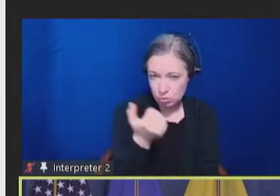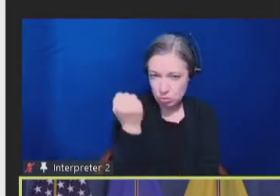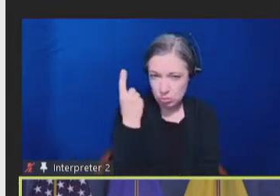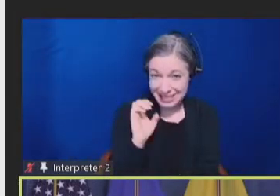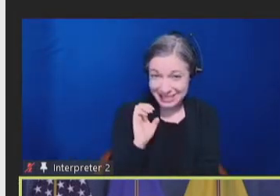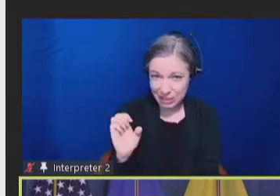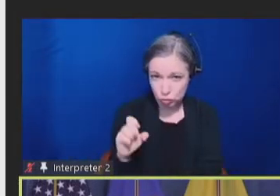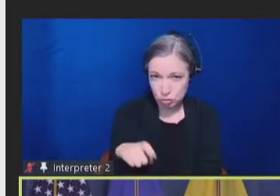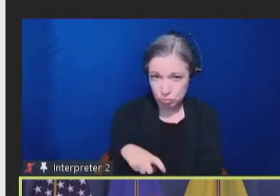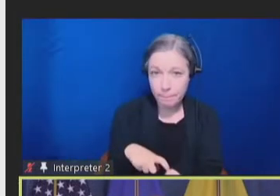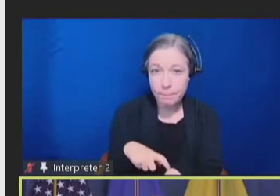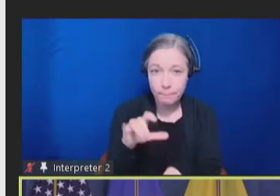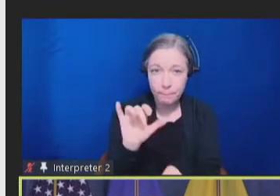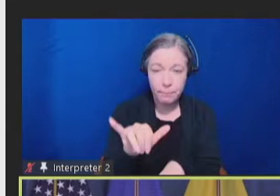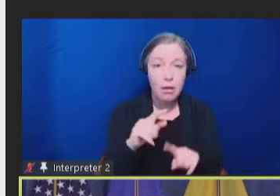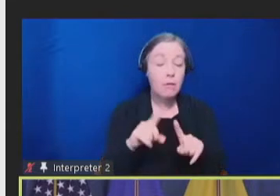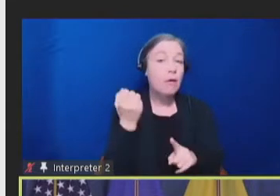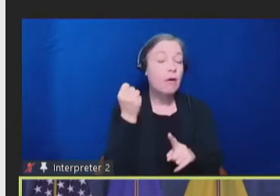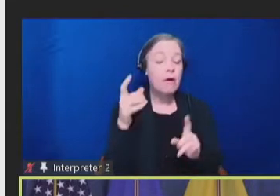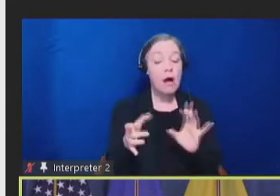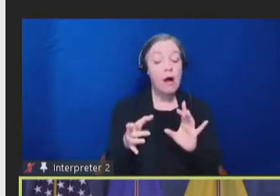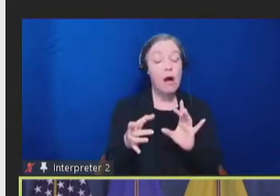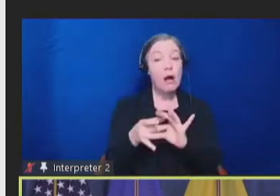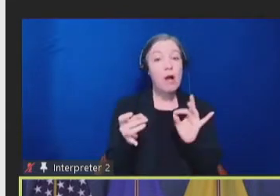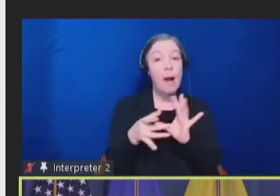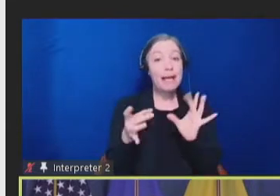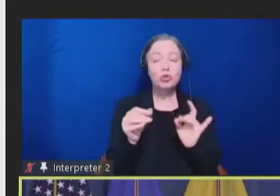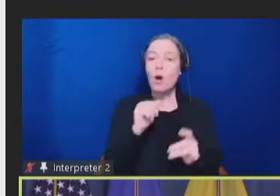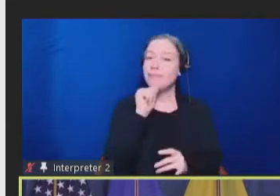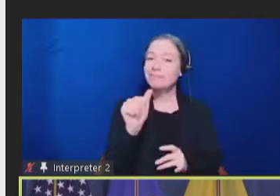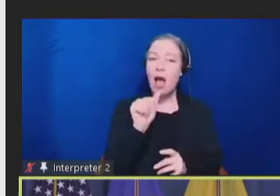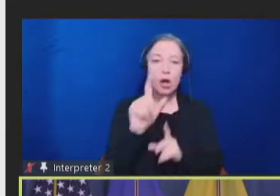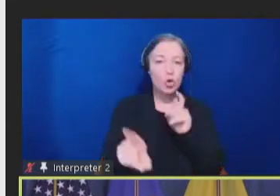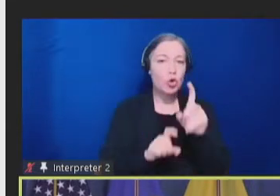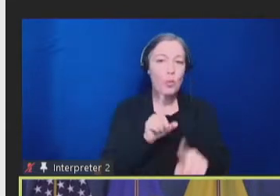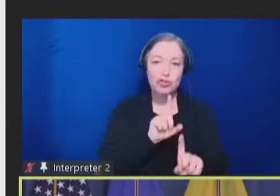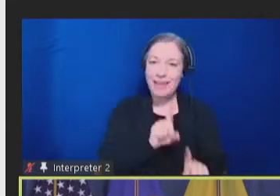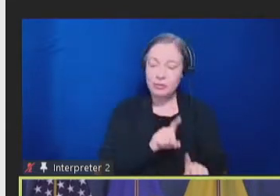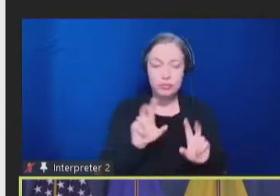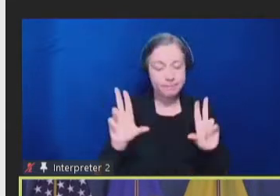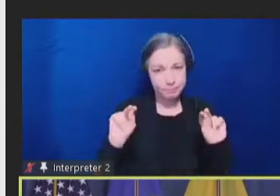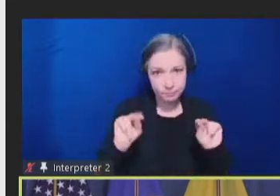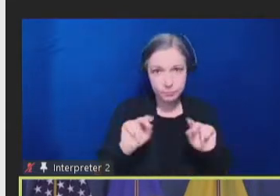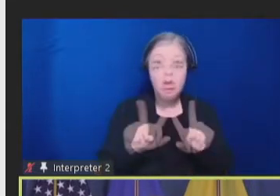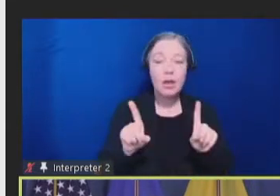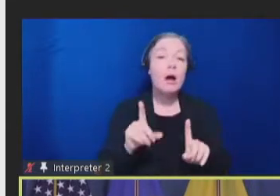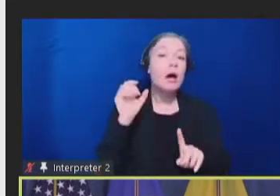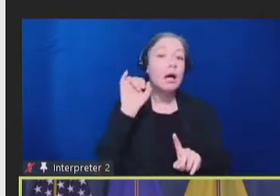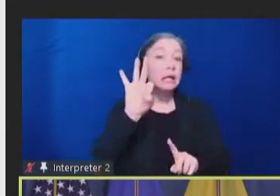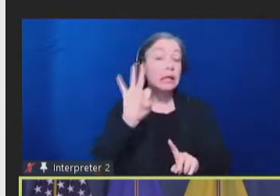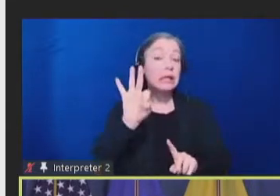Public comments are not a question-and-answer session. They represent an opportunity for individuals who'd like to make a statement to do so.